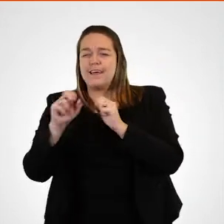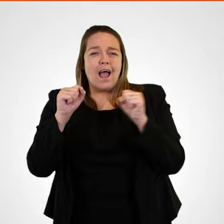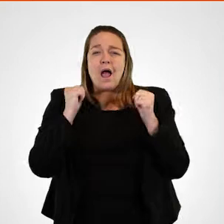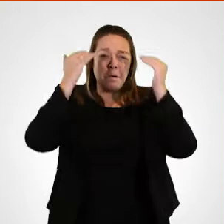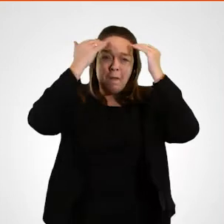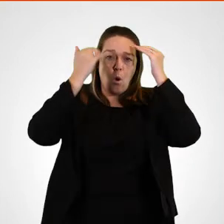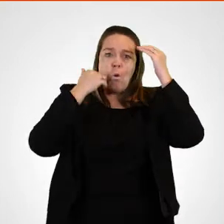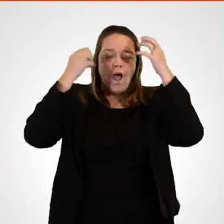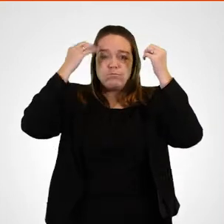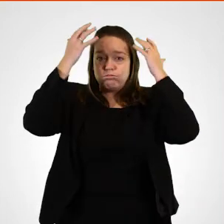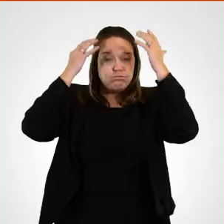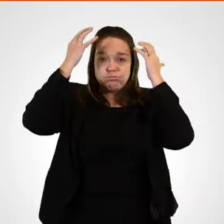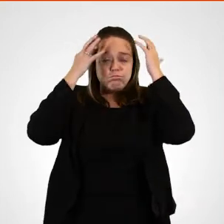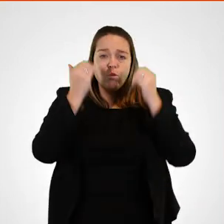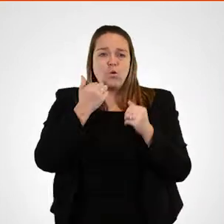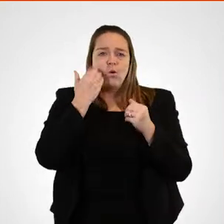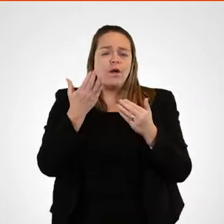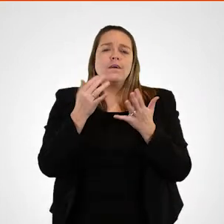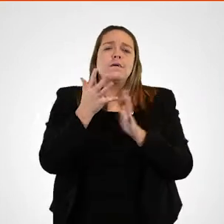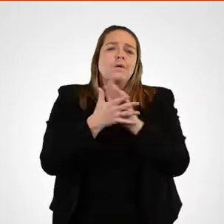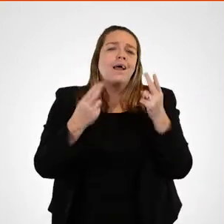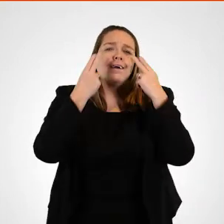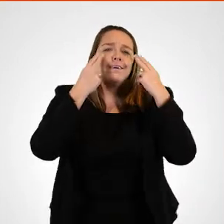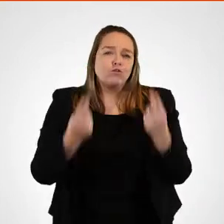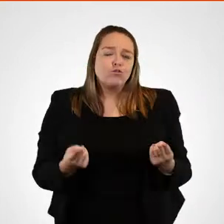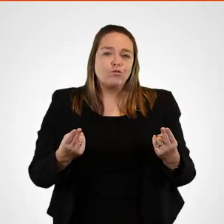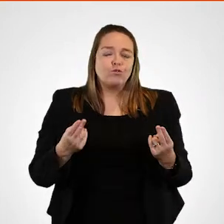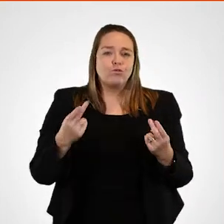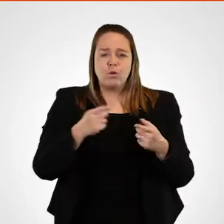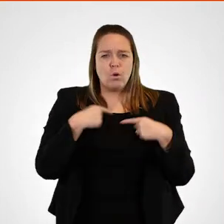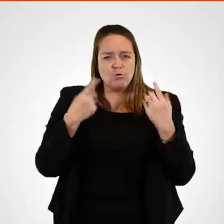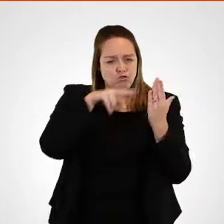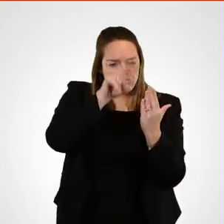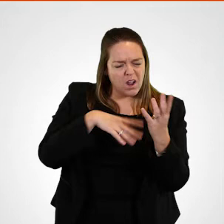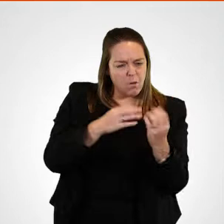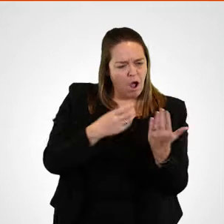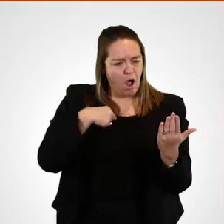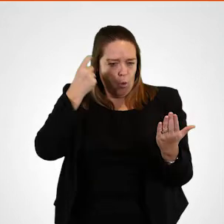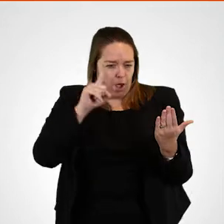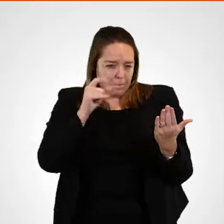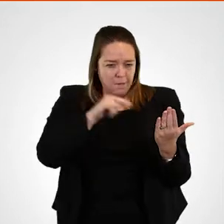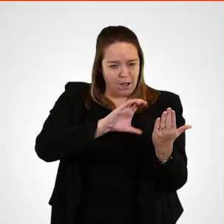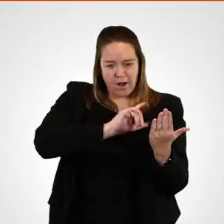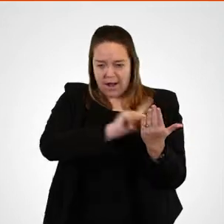and it's almost a natural process to start to think about, "Well, I wonder if the character is going to do this."